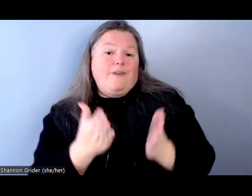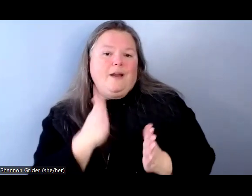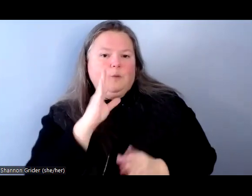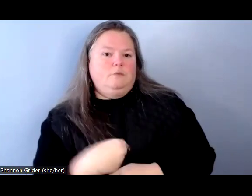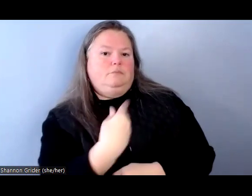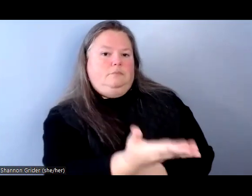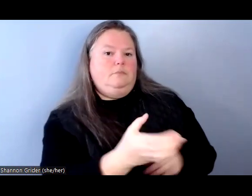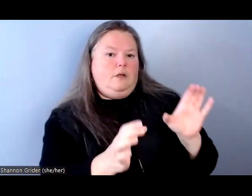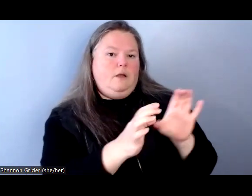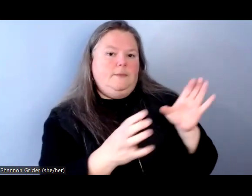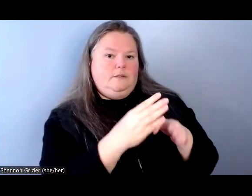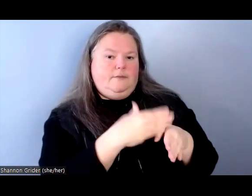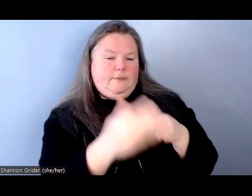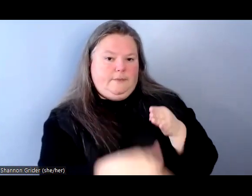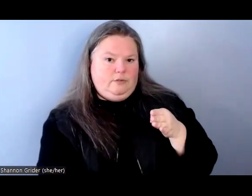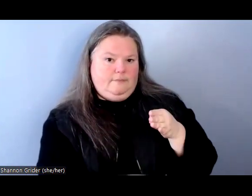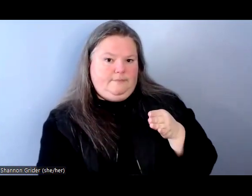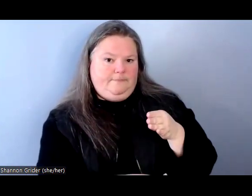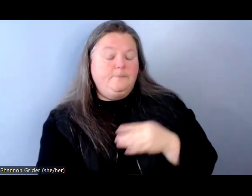certificate of completion.